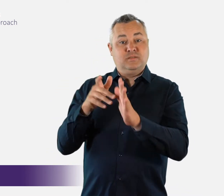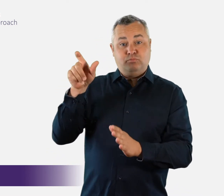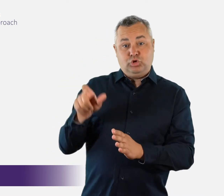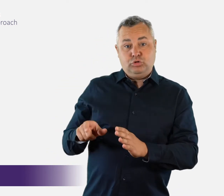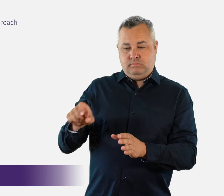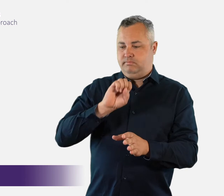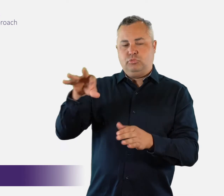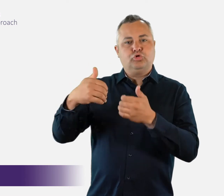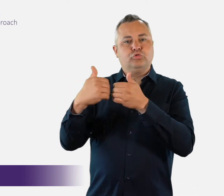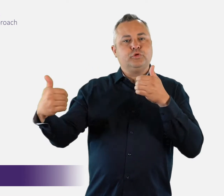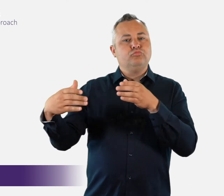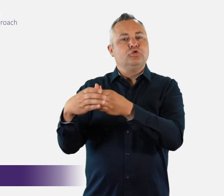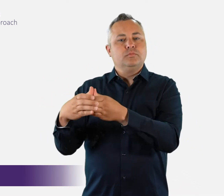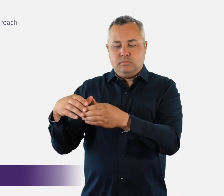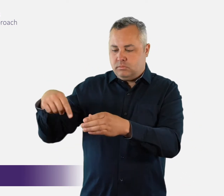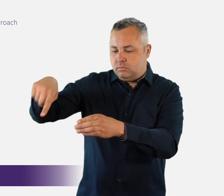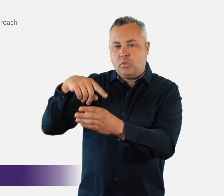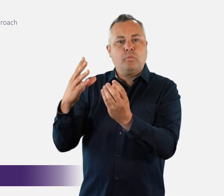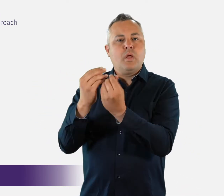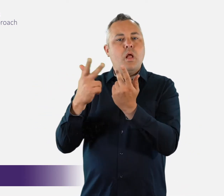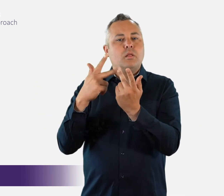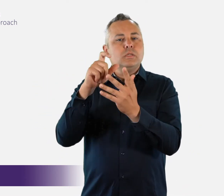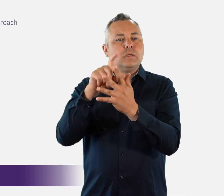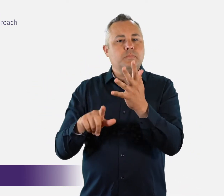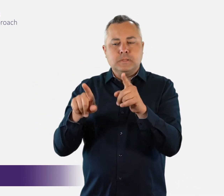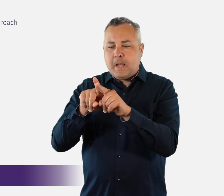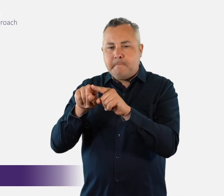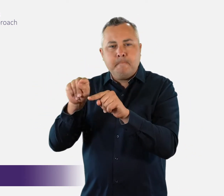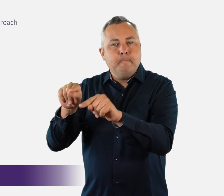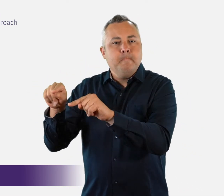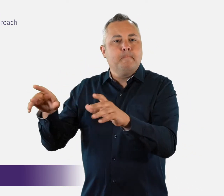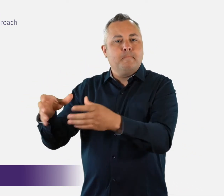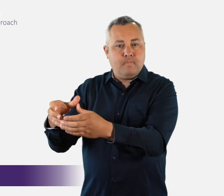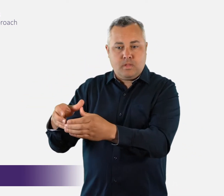‘when the education of students with disabilities is provided in separate environments designed or used to - respond to a particular impairment or to various impairments,